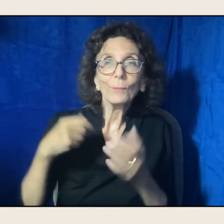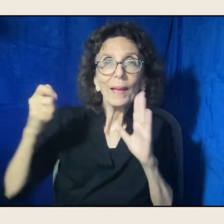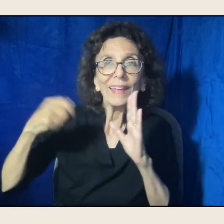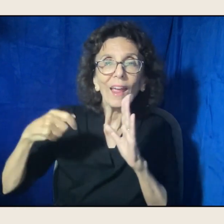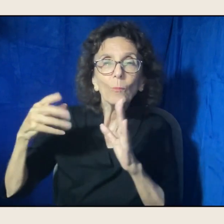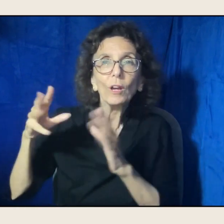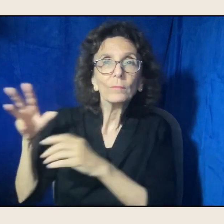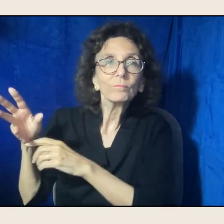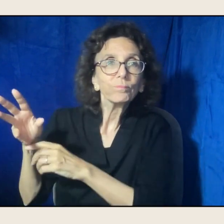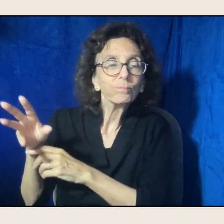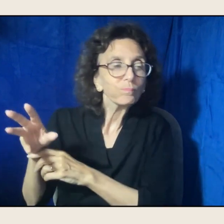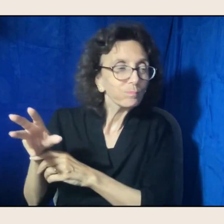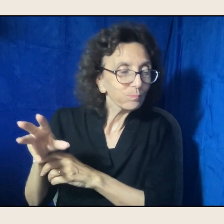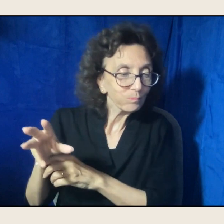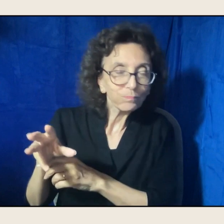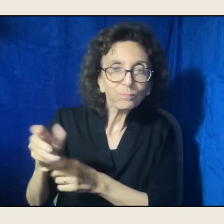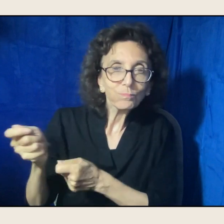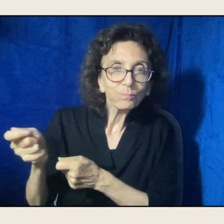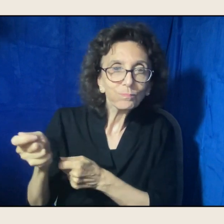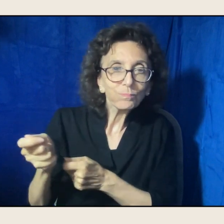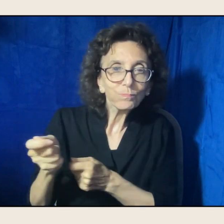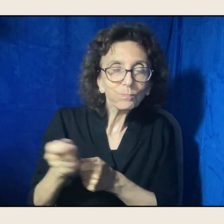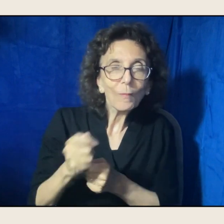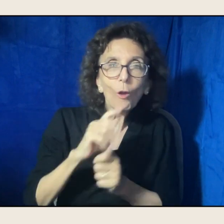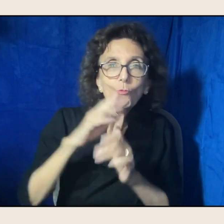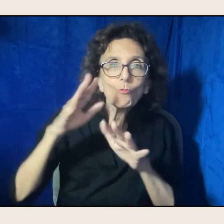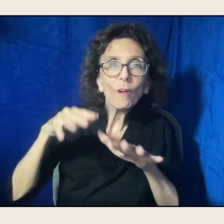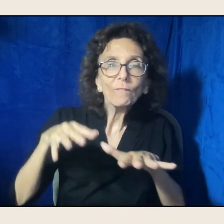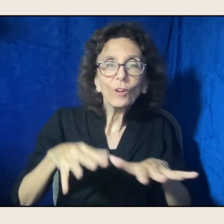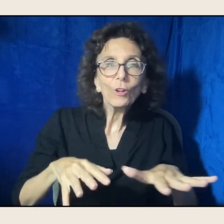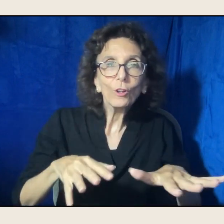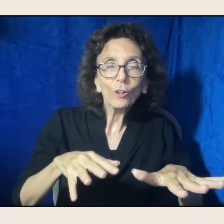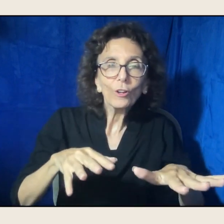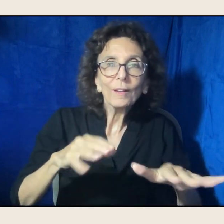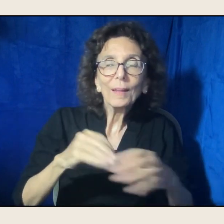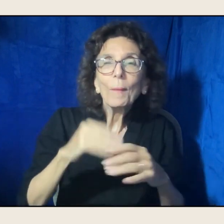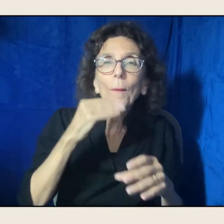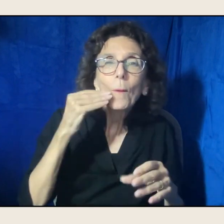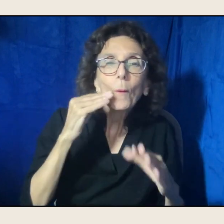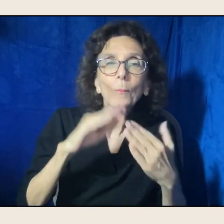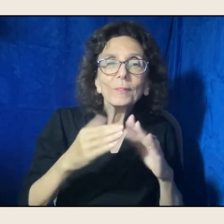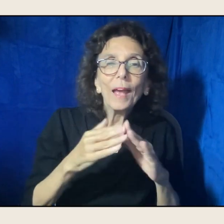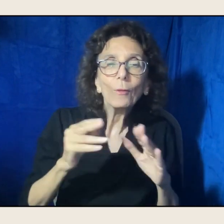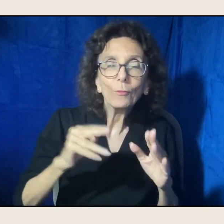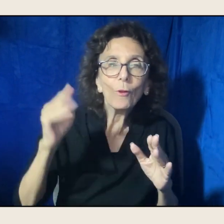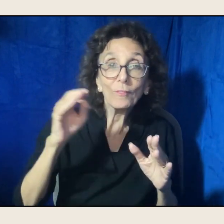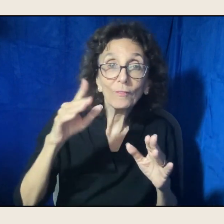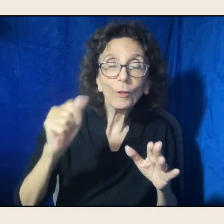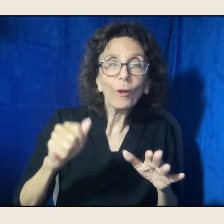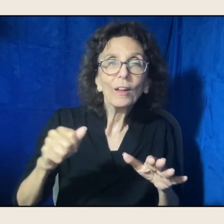of one of our rivers in my hometown region in Northern Florida and along the Wacissa River,